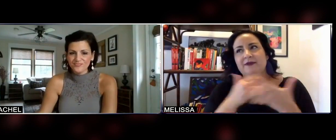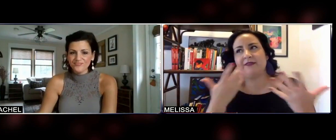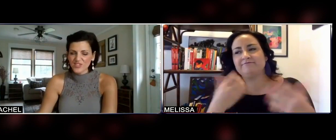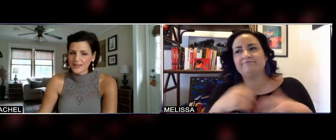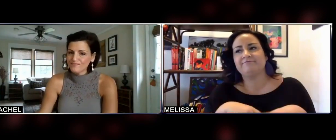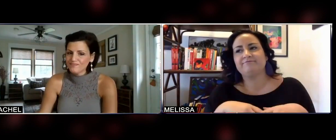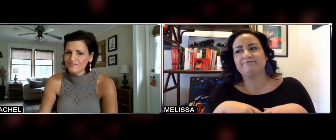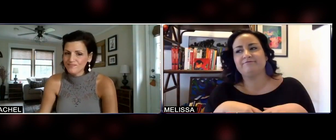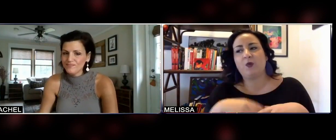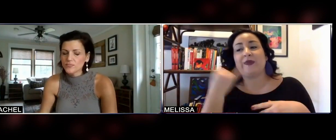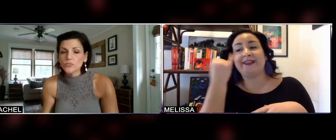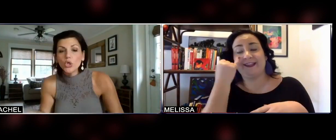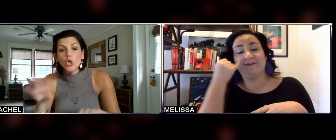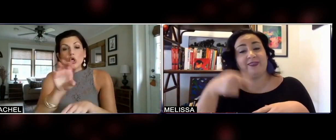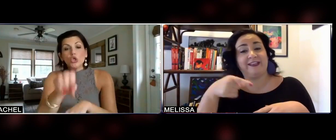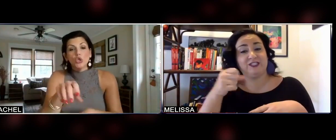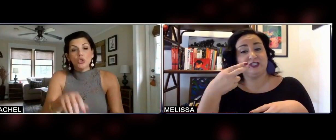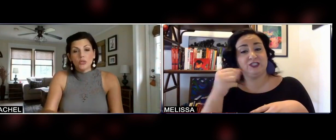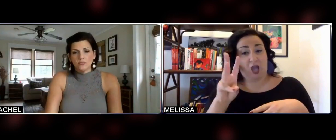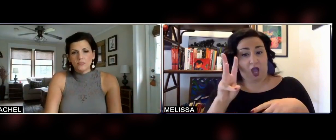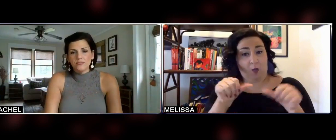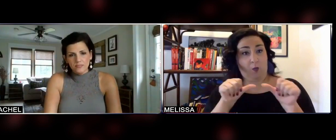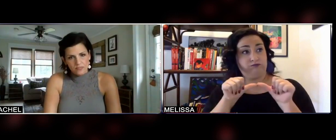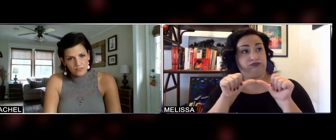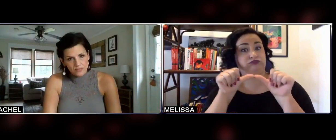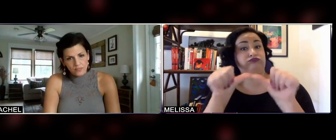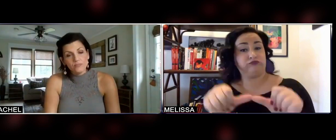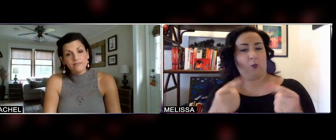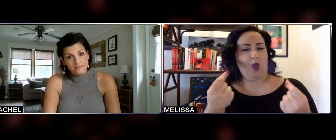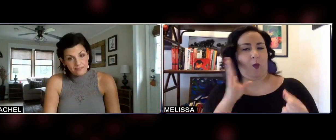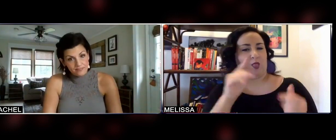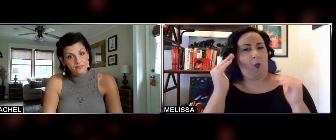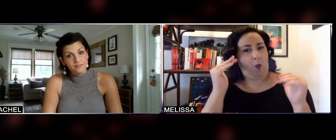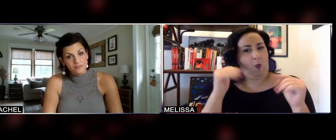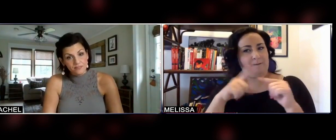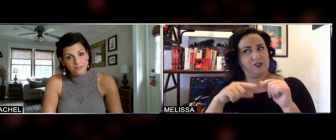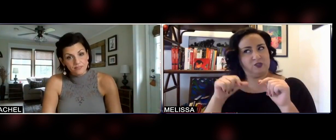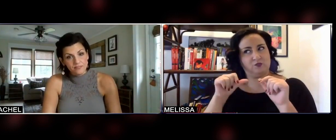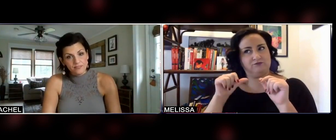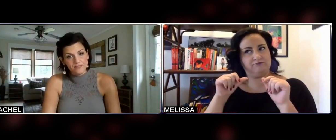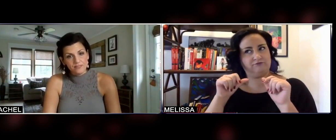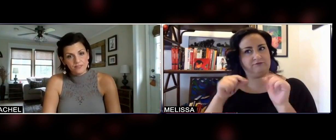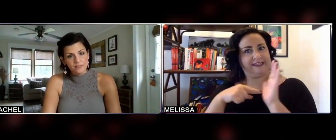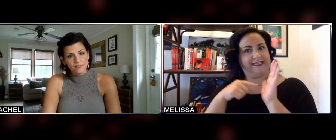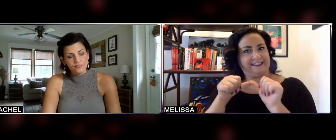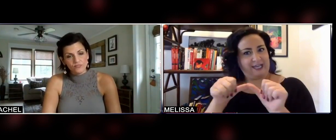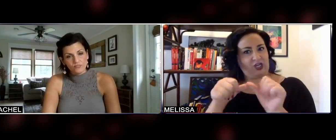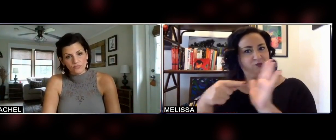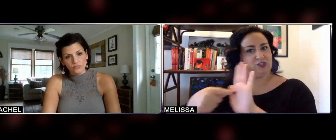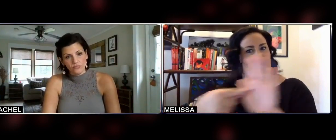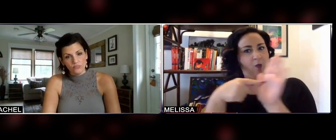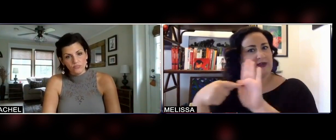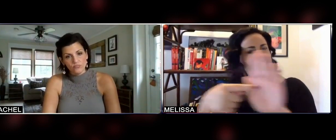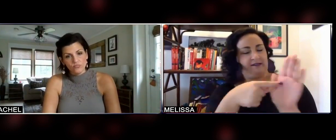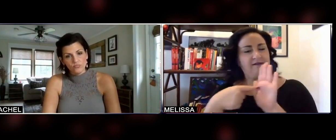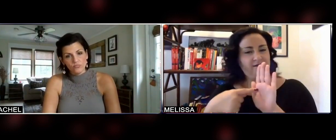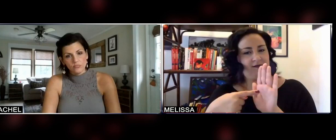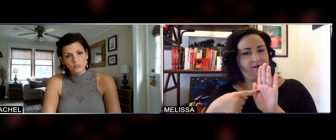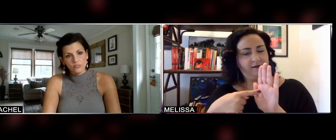So ... if this show is picked up, what would you hope that they will keep showing?